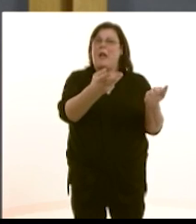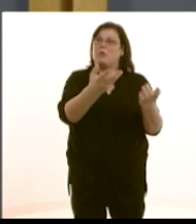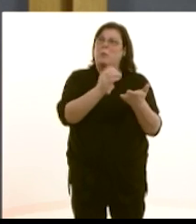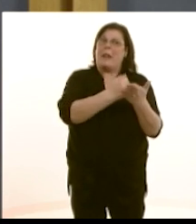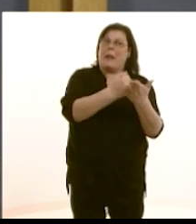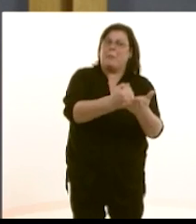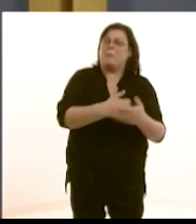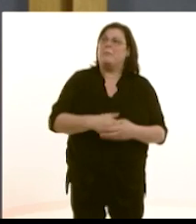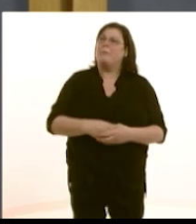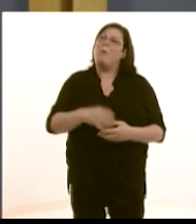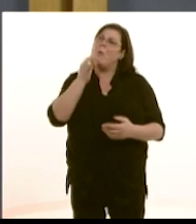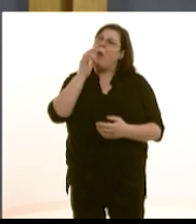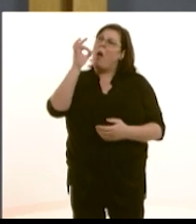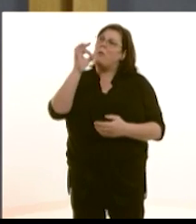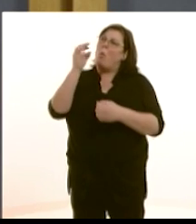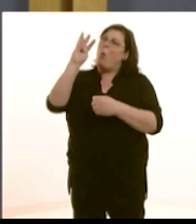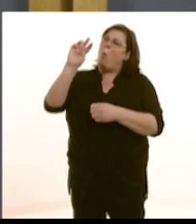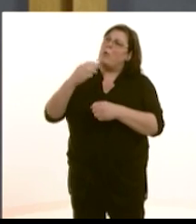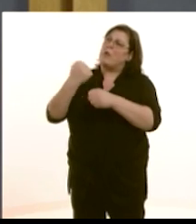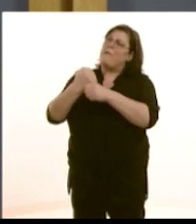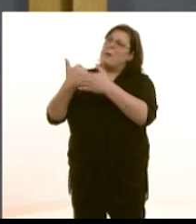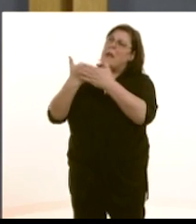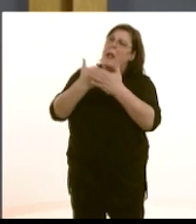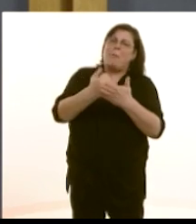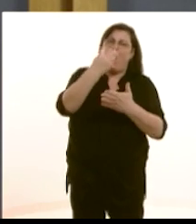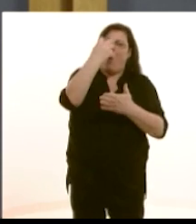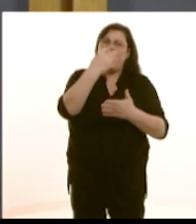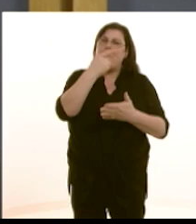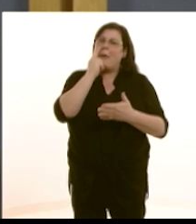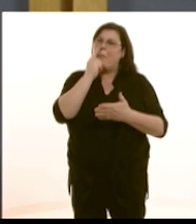efforts the Welsh Government is making to help older people gain access to financial